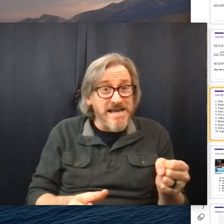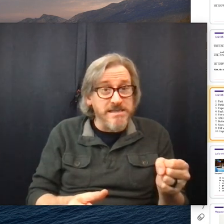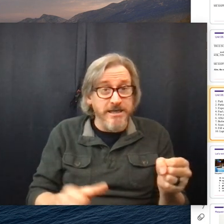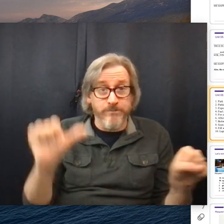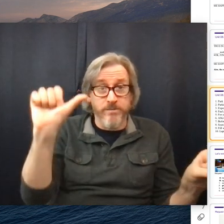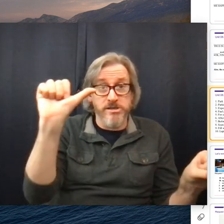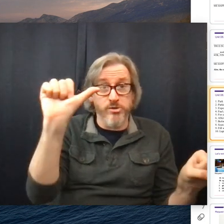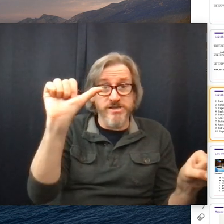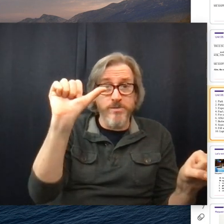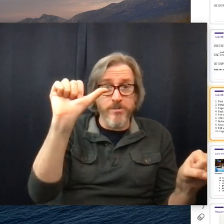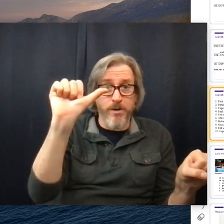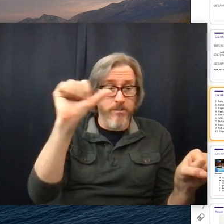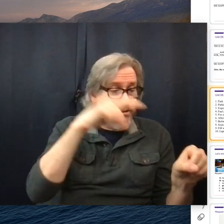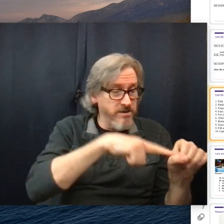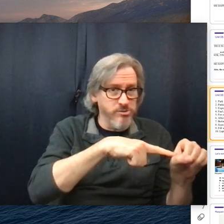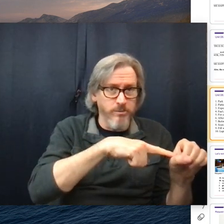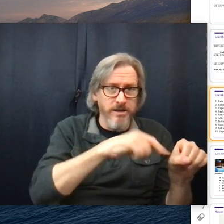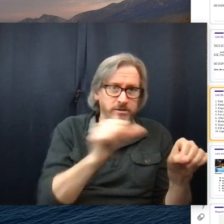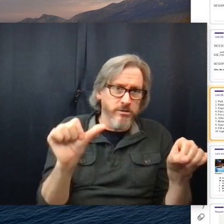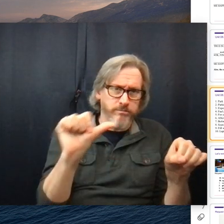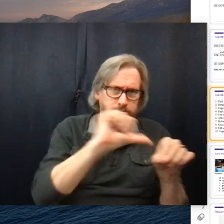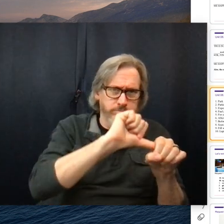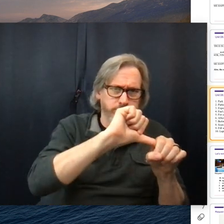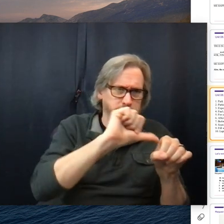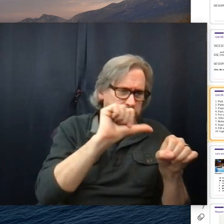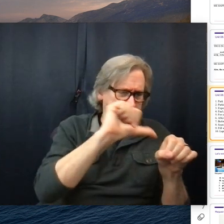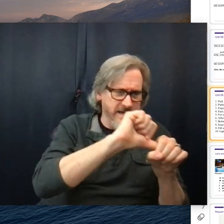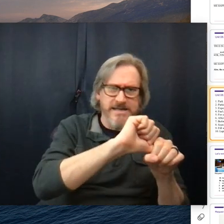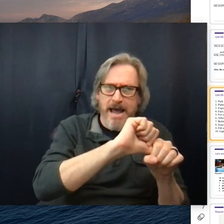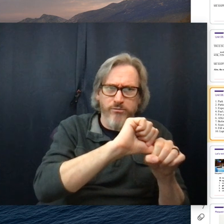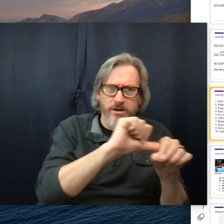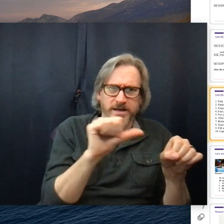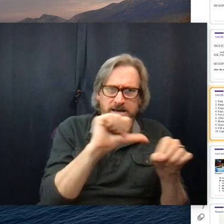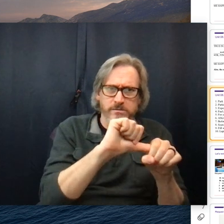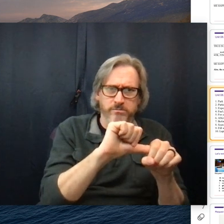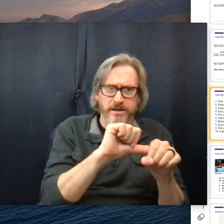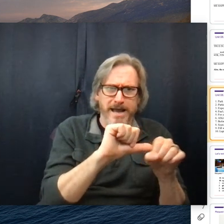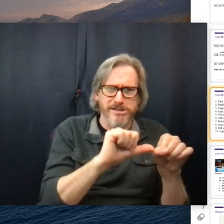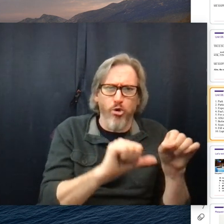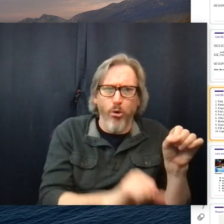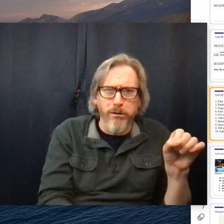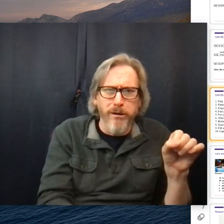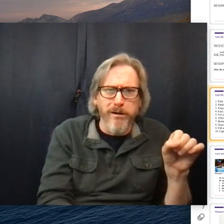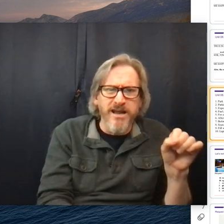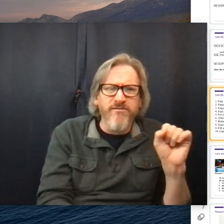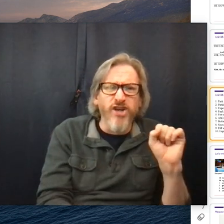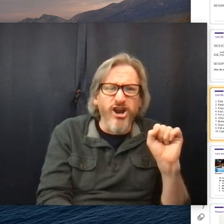gasoline so this will be the pump and this will be the the gas cap right the G the gas hole that